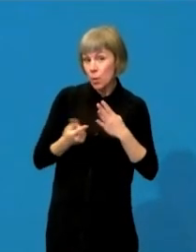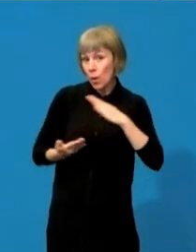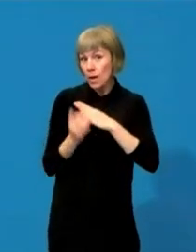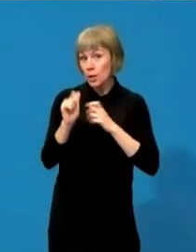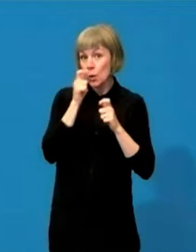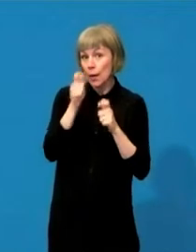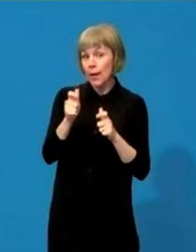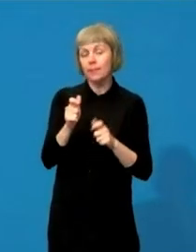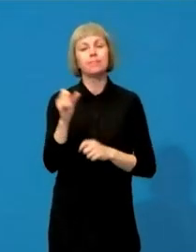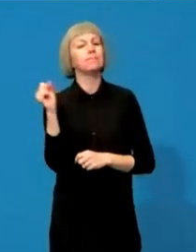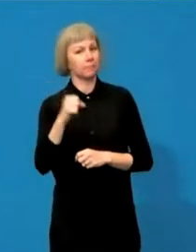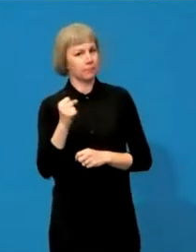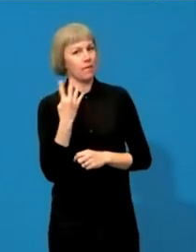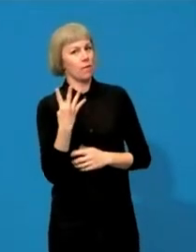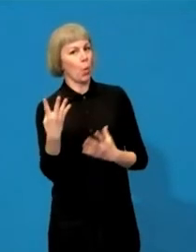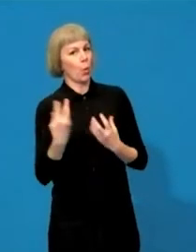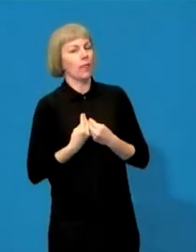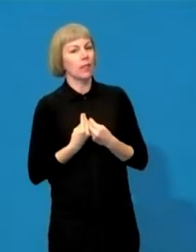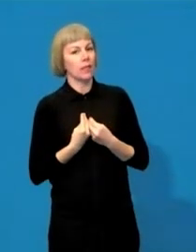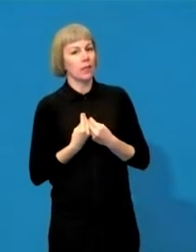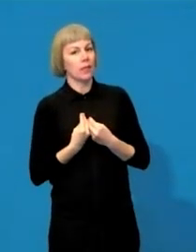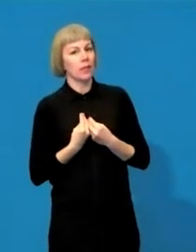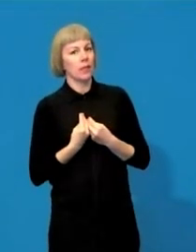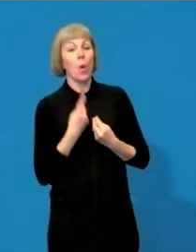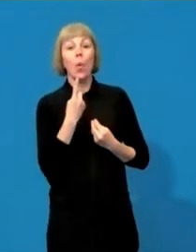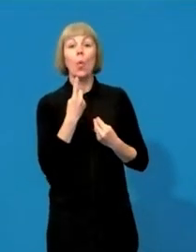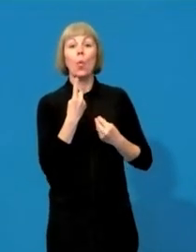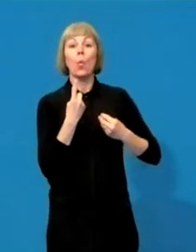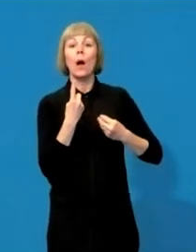Yeah, four in my care. One is in boarding school at the moment.